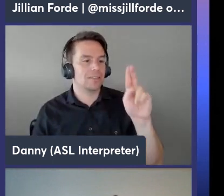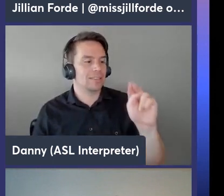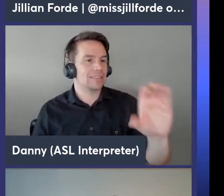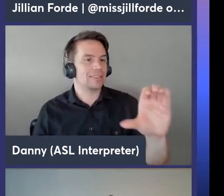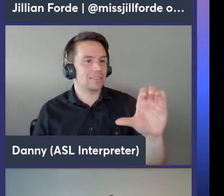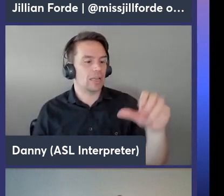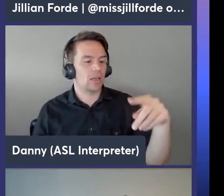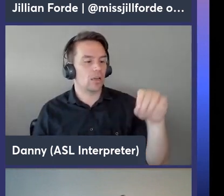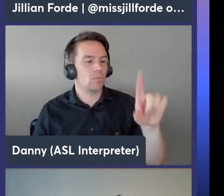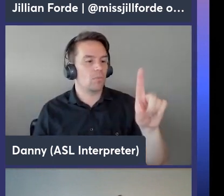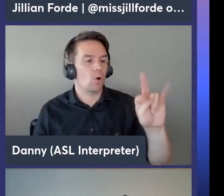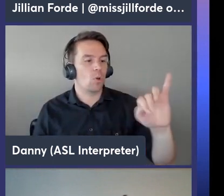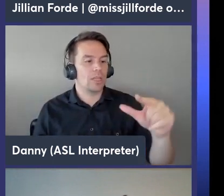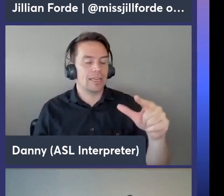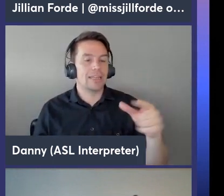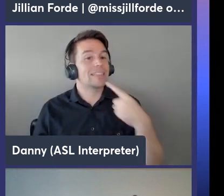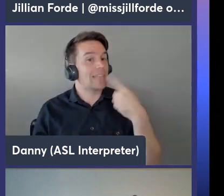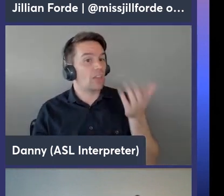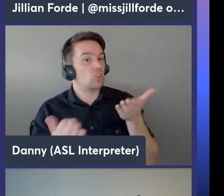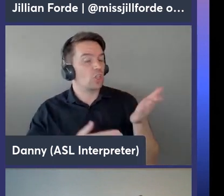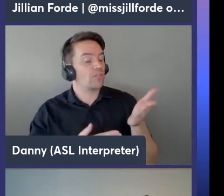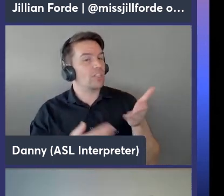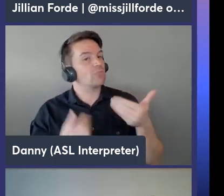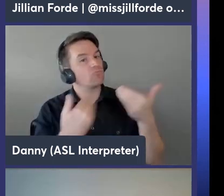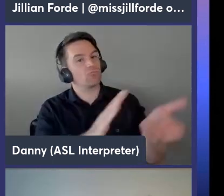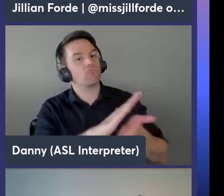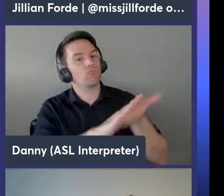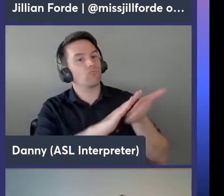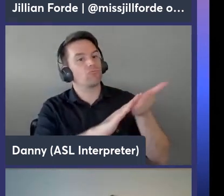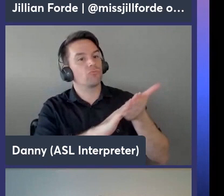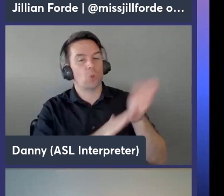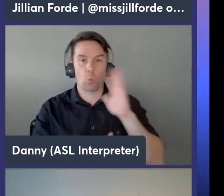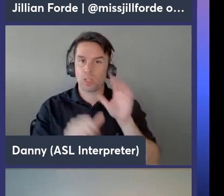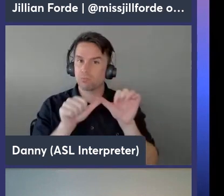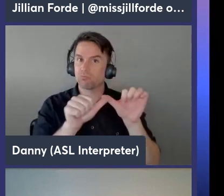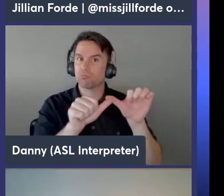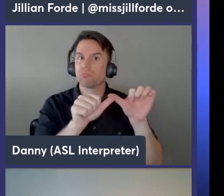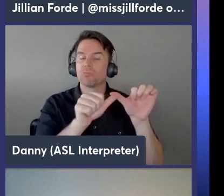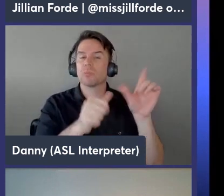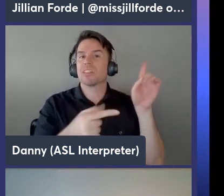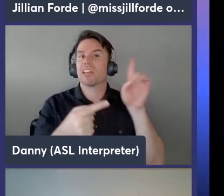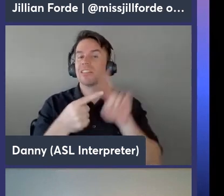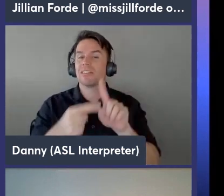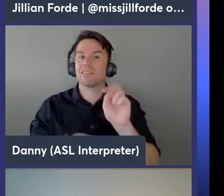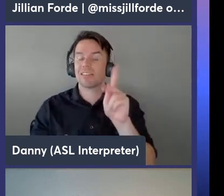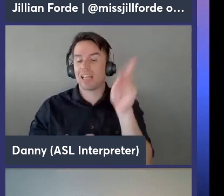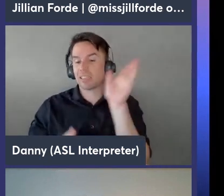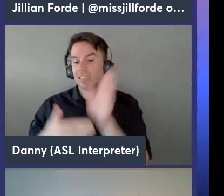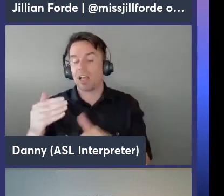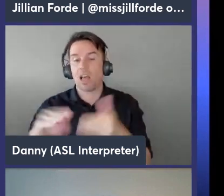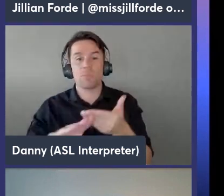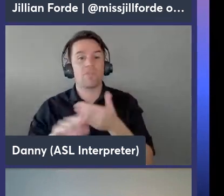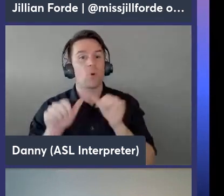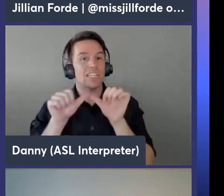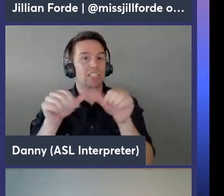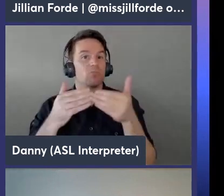and Step Functions will just continue to poll that service until the underlying task is complete before advancing. And then the callback pattern